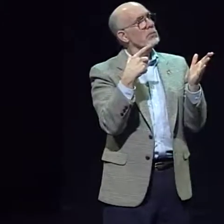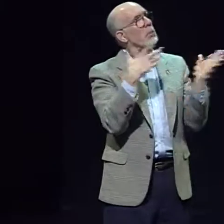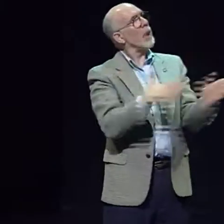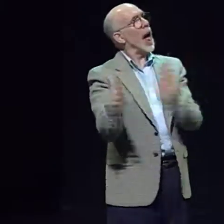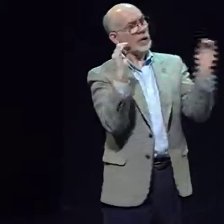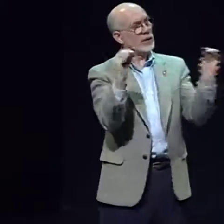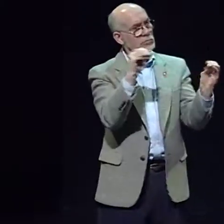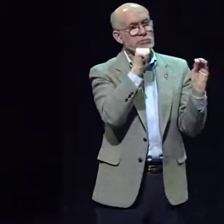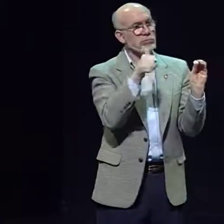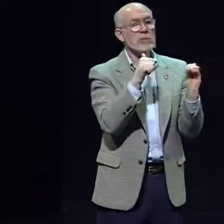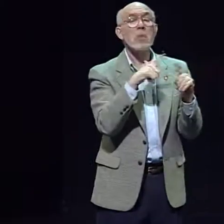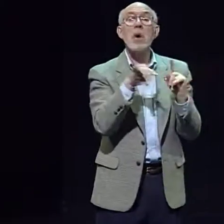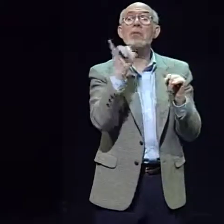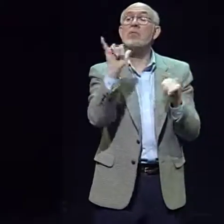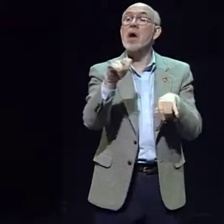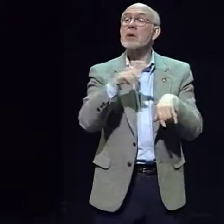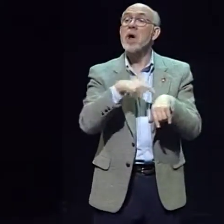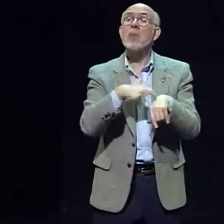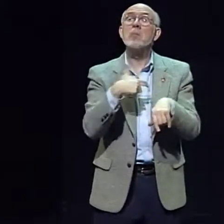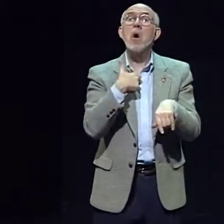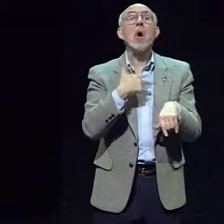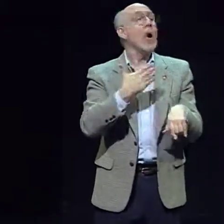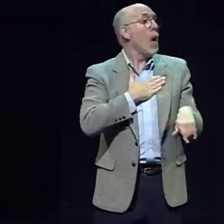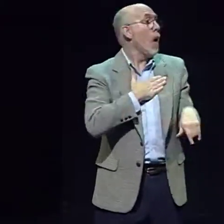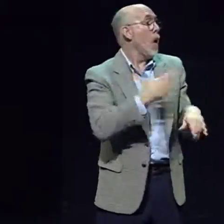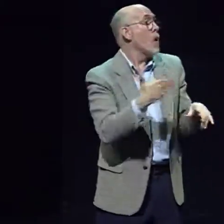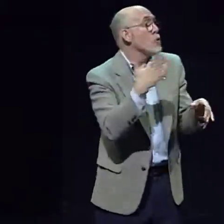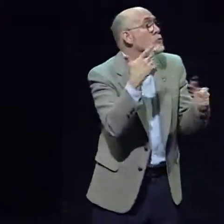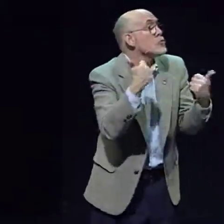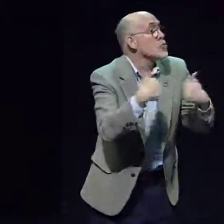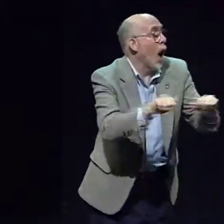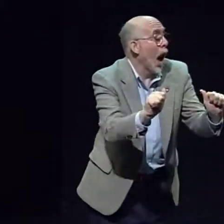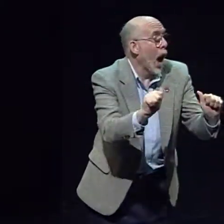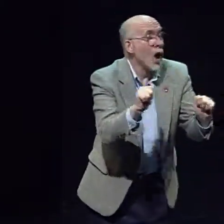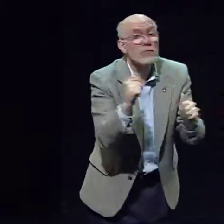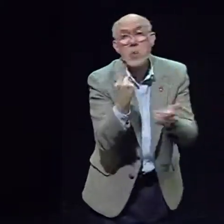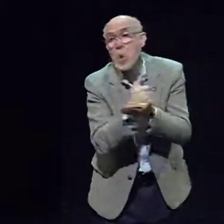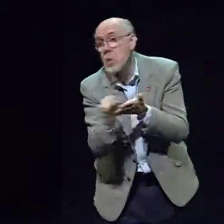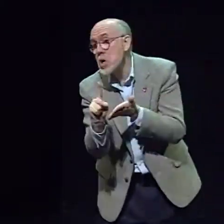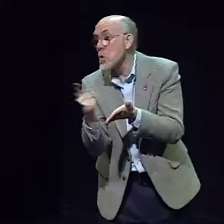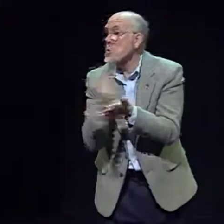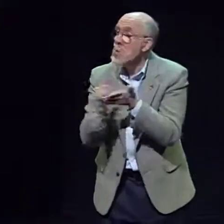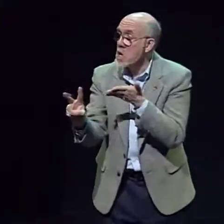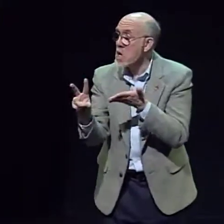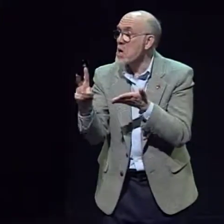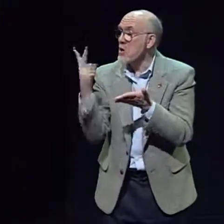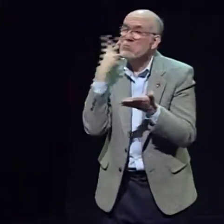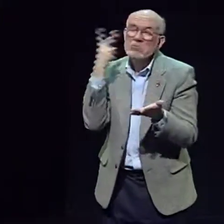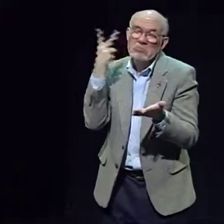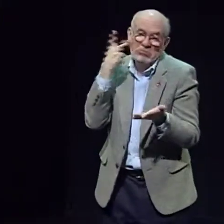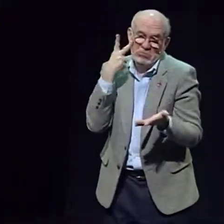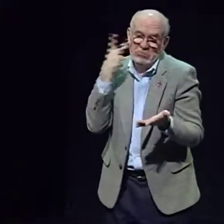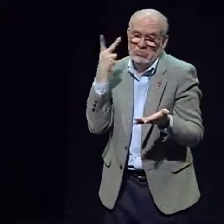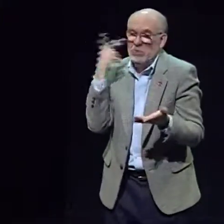AND THEN WOULD BE TRANSLATED INTO ENGLISH. I WASN'T PLANNING TO TEACH THAT PROCESS, BUT I THOUGHT, "LET'S GIVE IT A TRY FOR A COUPLE OF WEEKS